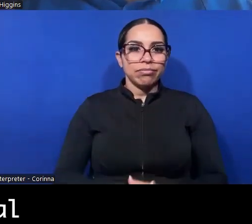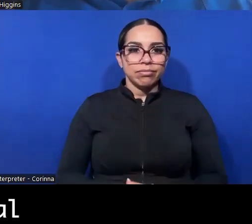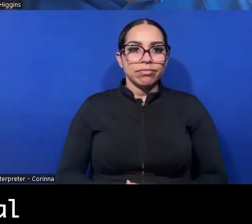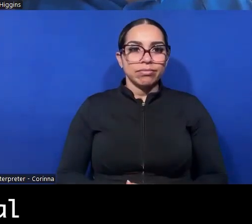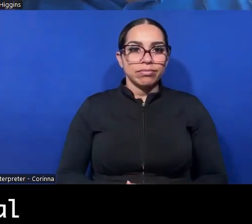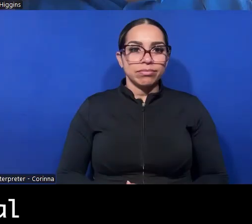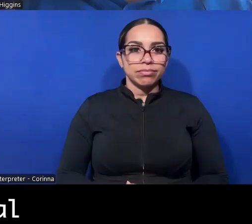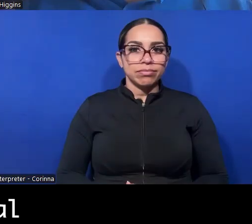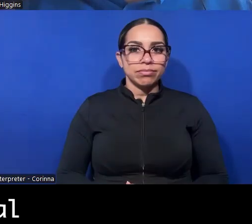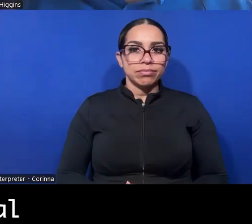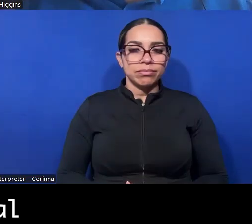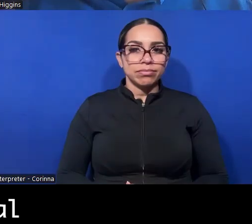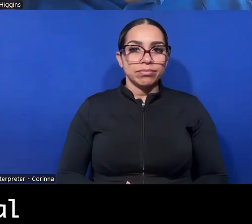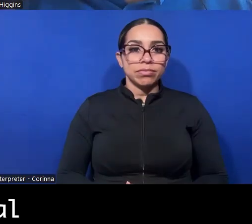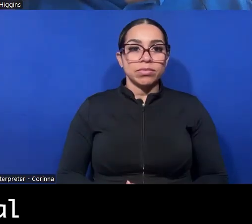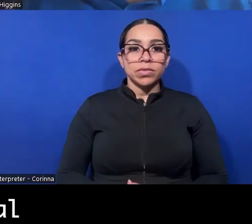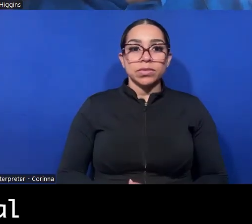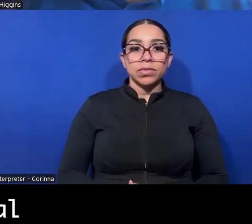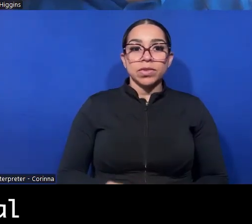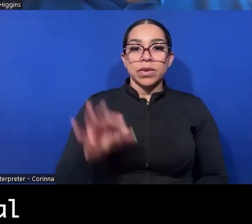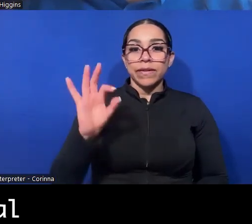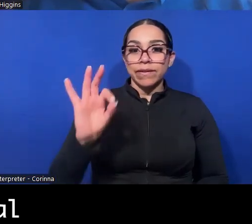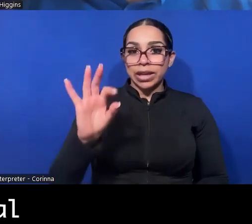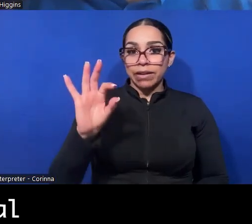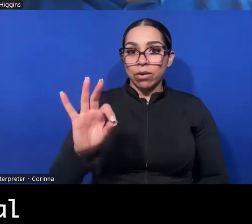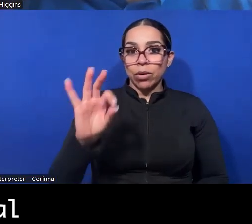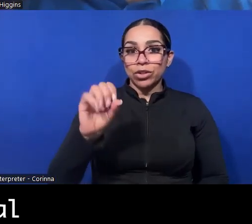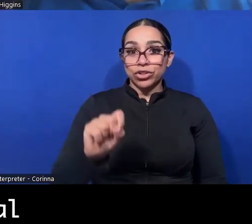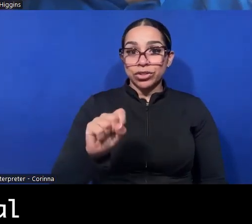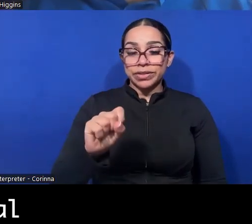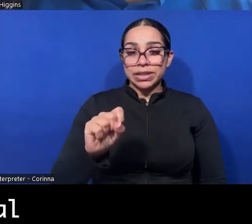So, fee for service Medi-Cal is what's known as traditional Medi-Cal.